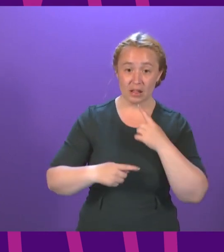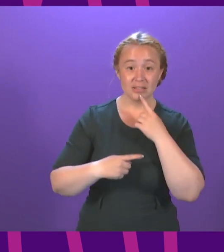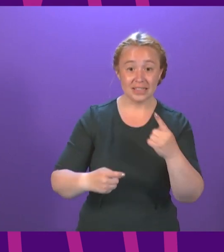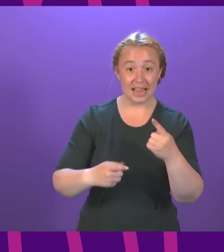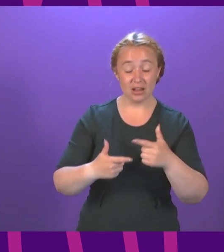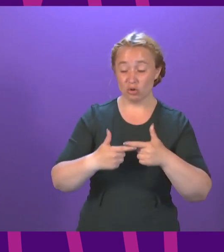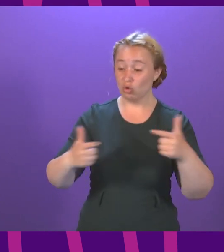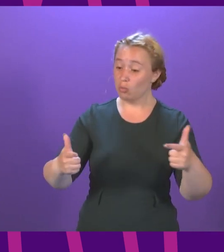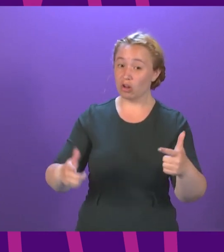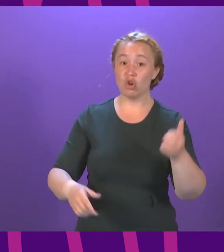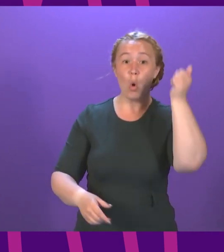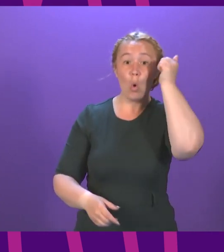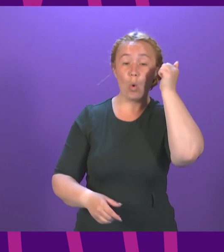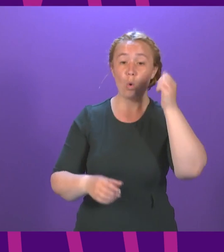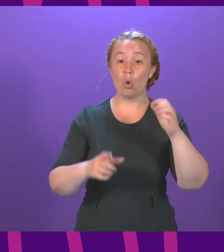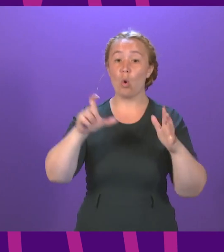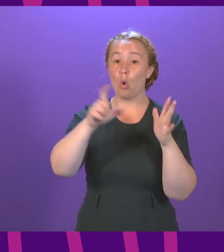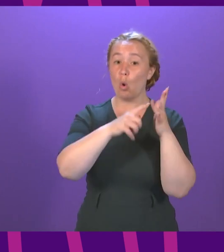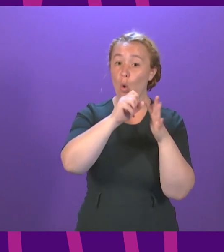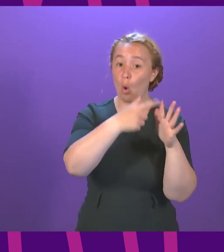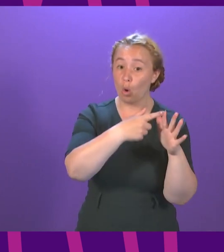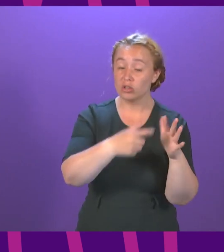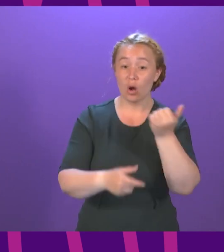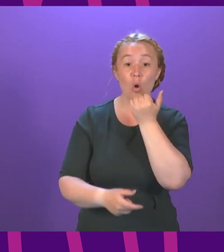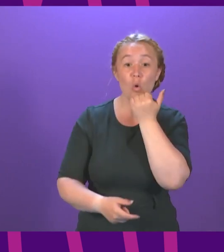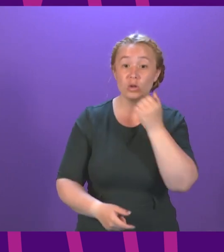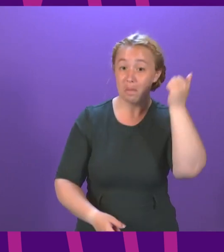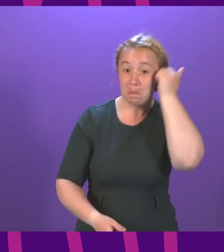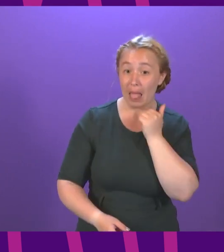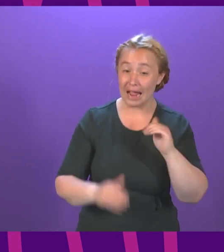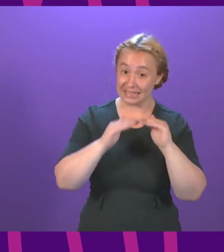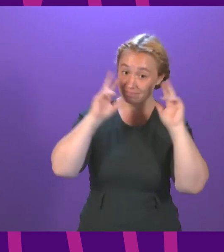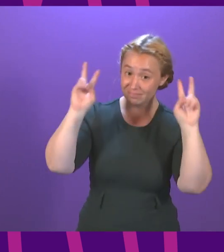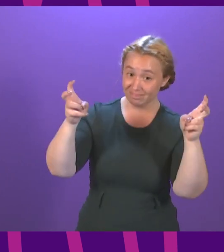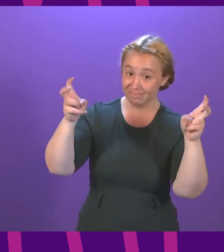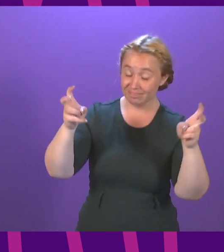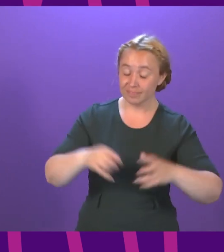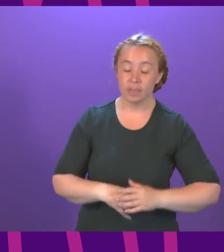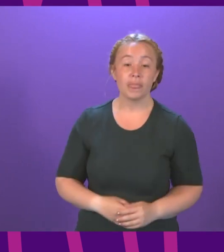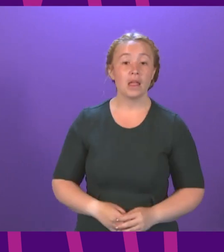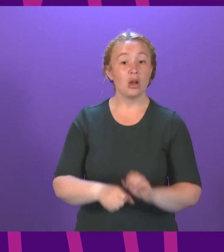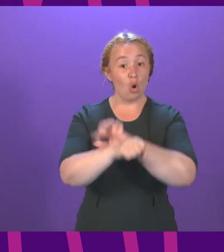code black status. On long Covid, an illness that has the potential to overwhelm our NHS if